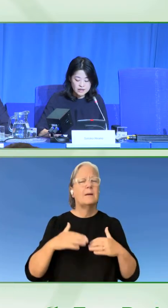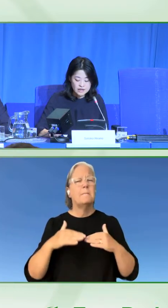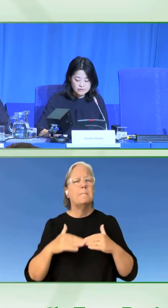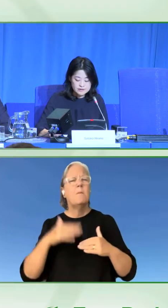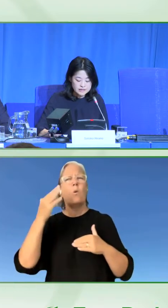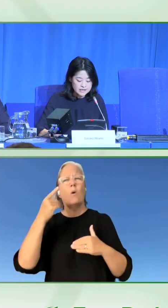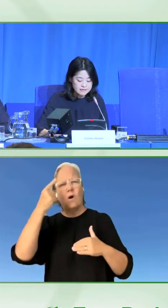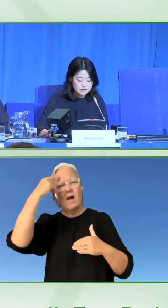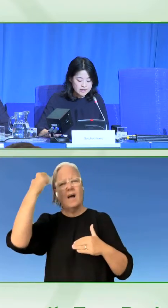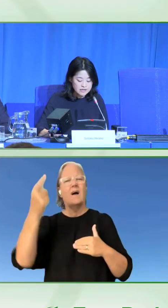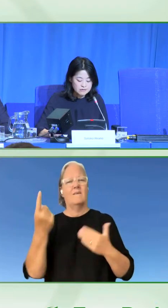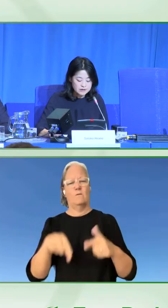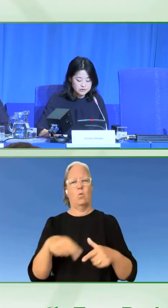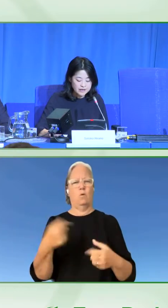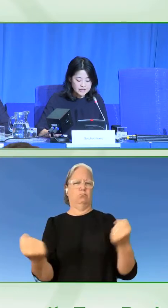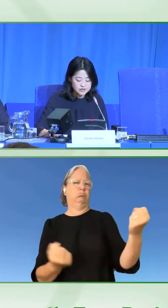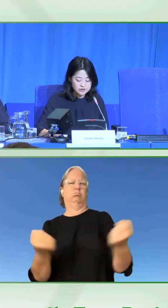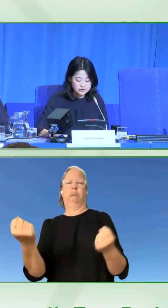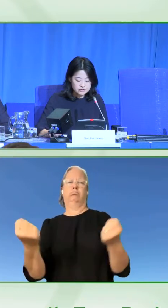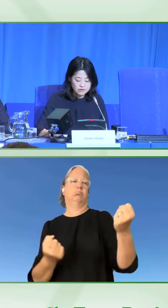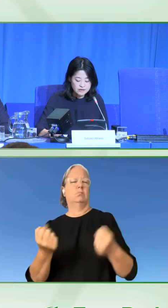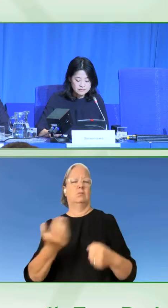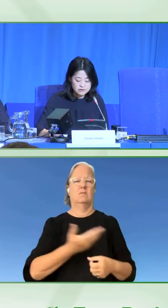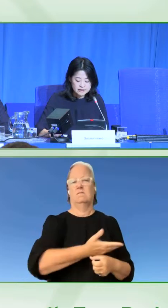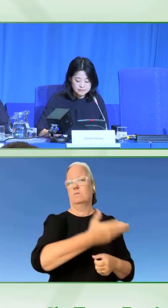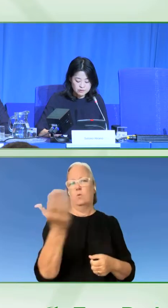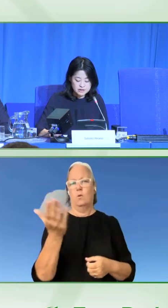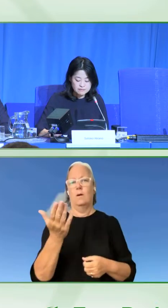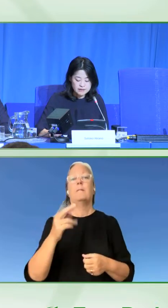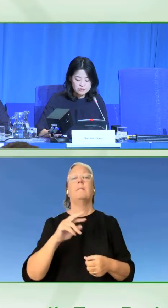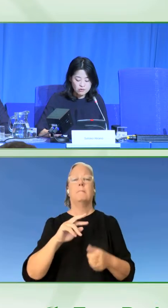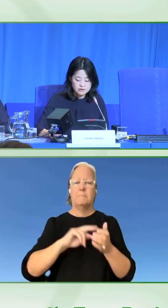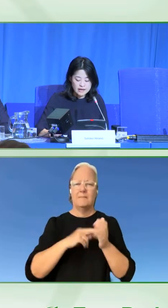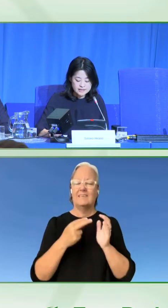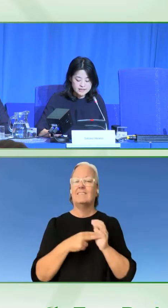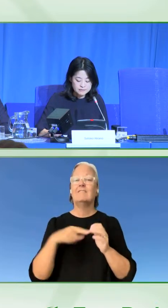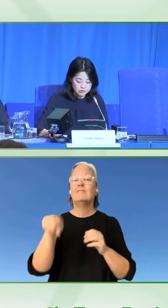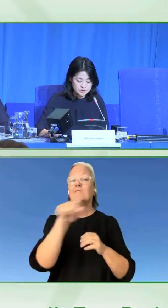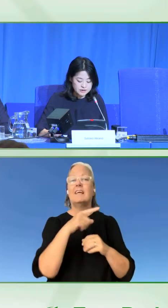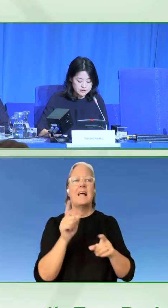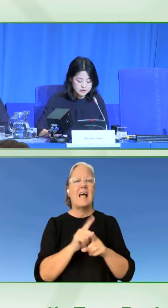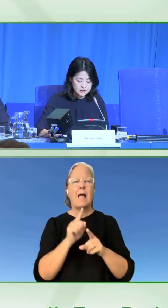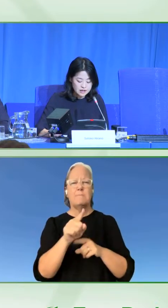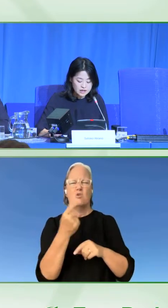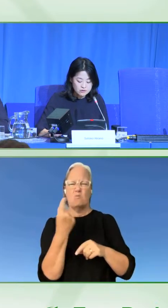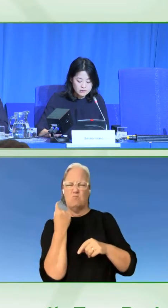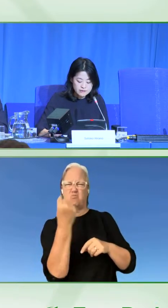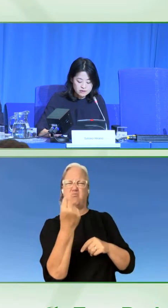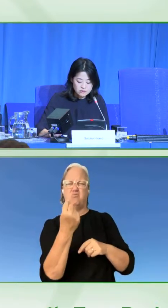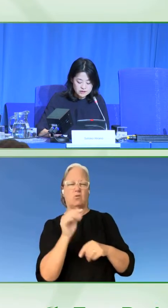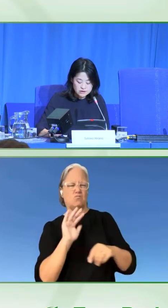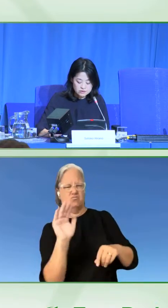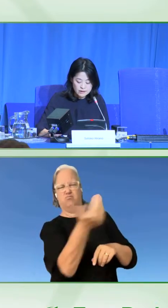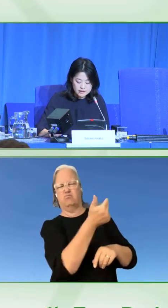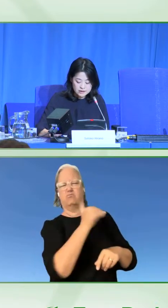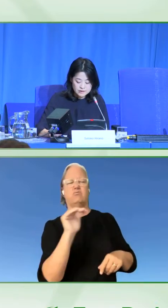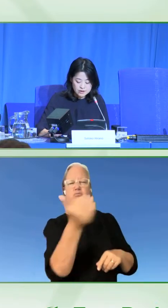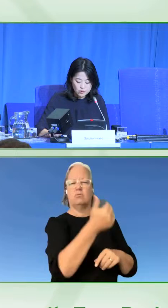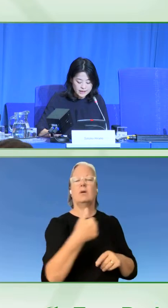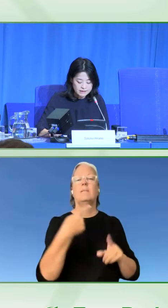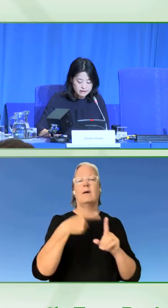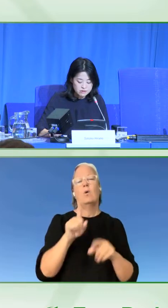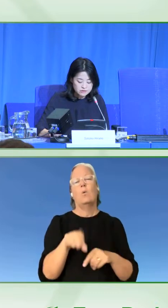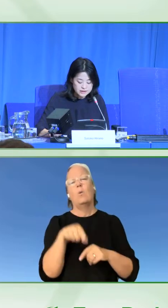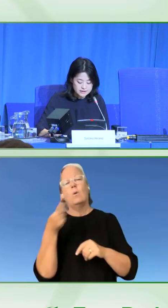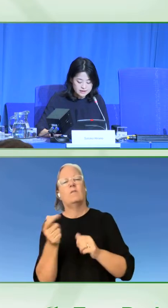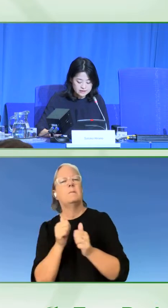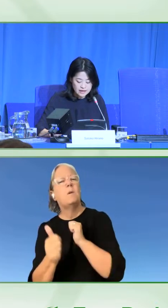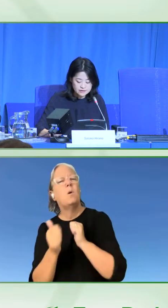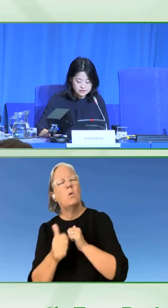projects and activities of public interest.